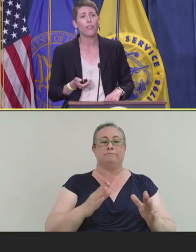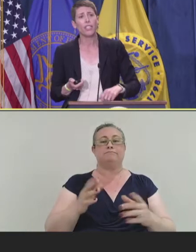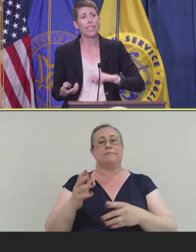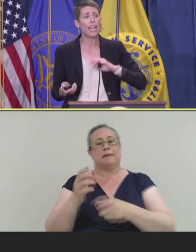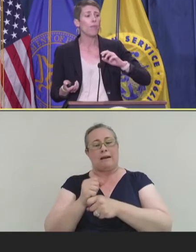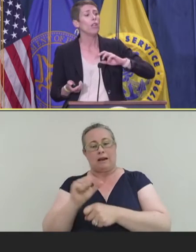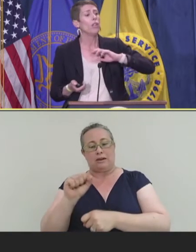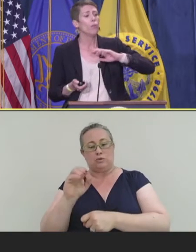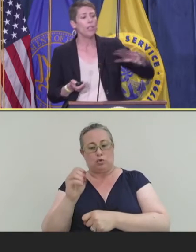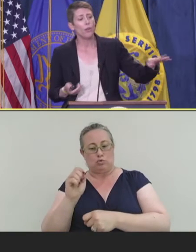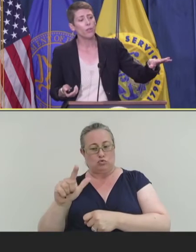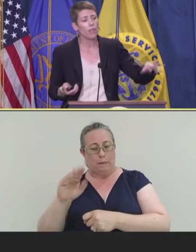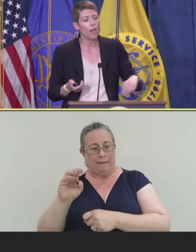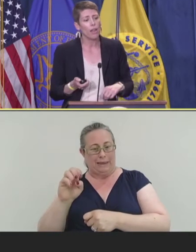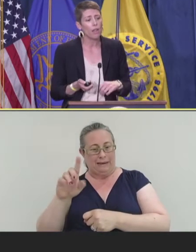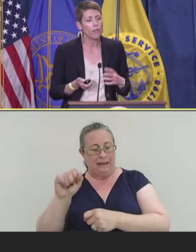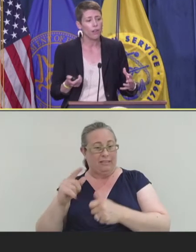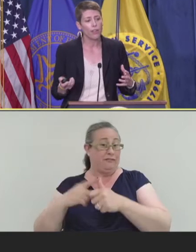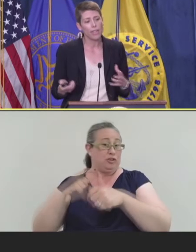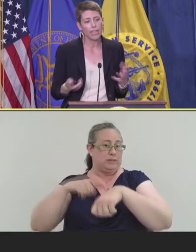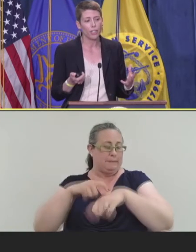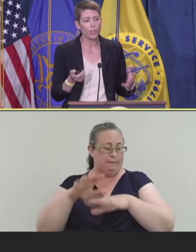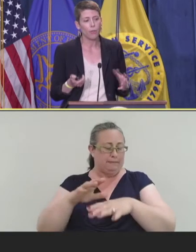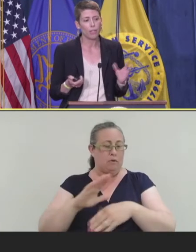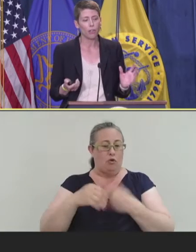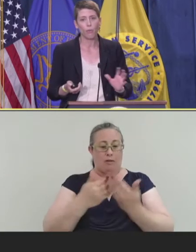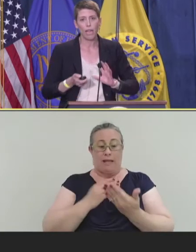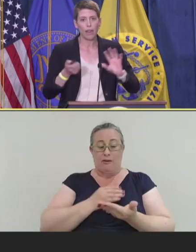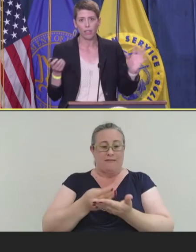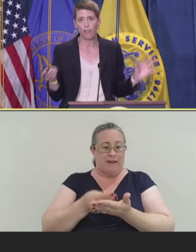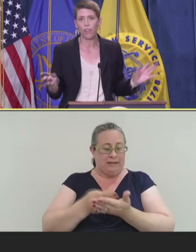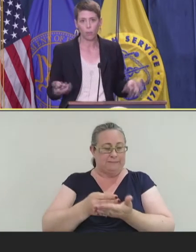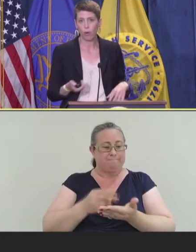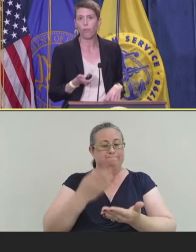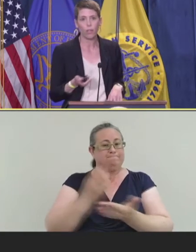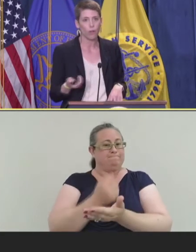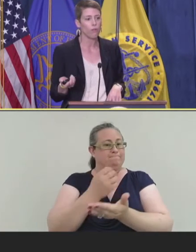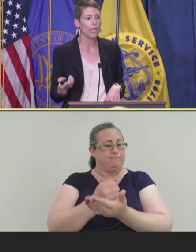first time. We used all of our funding to make sure that we had a diverse portfolio of ways